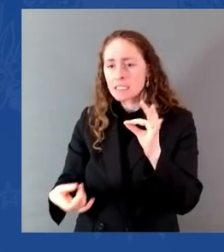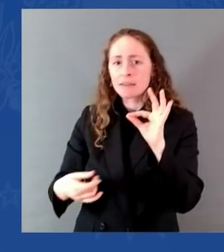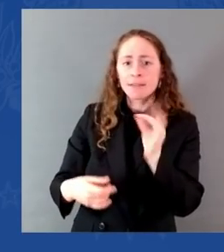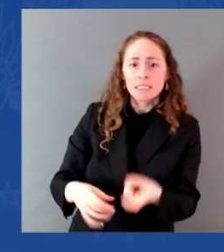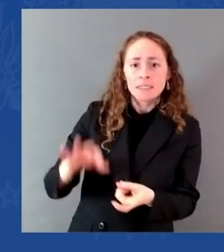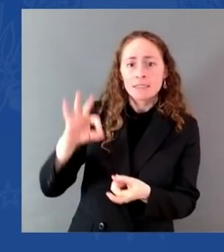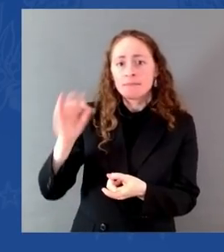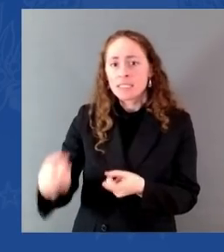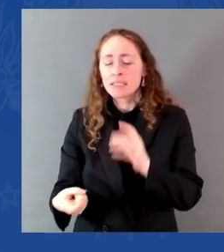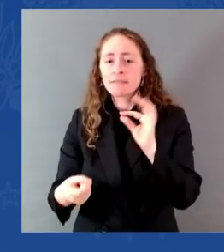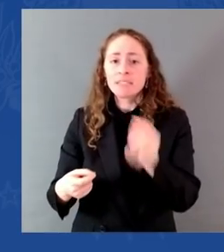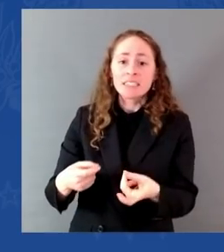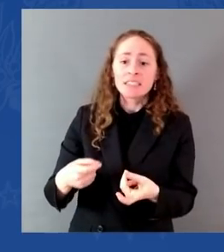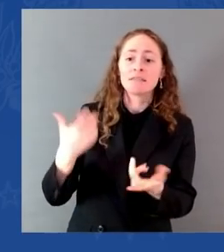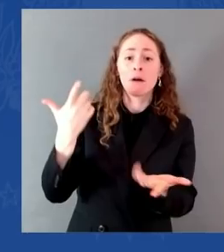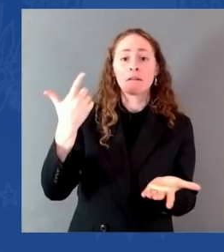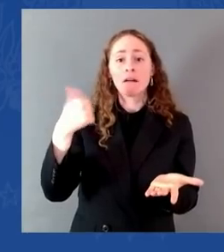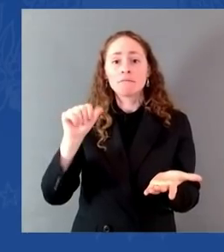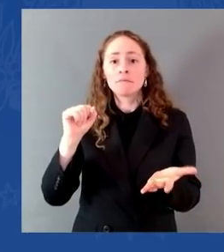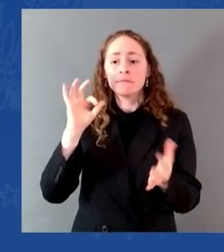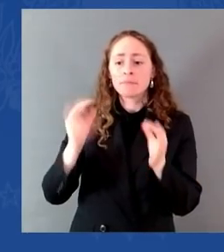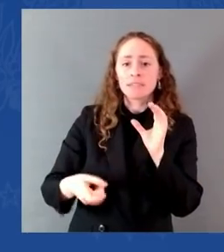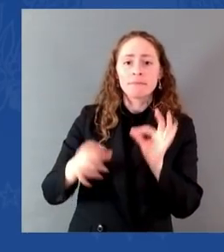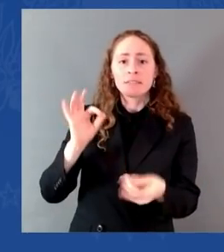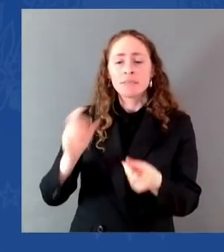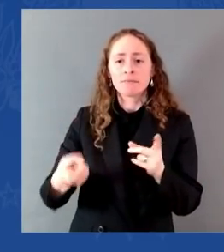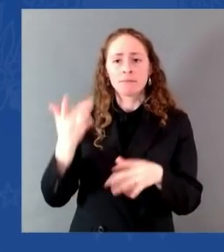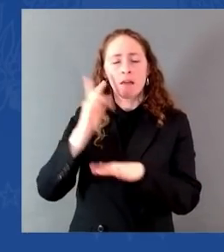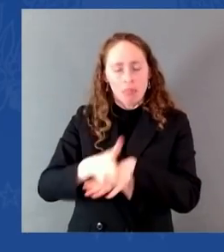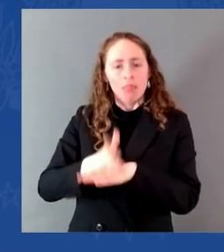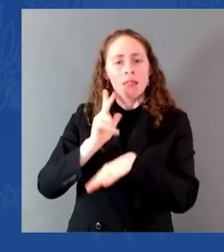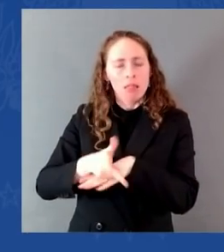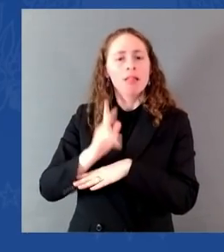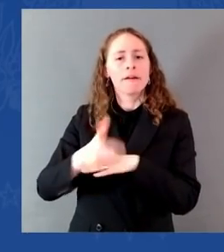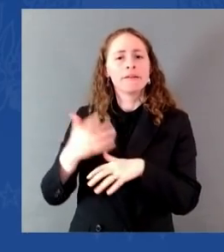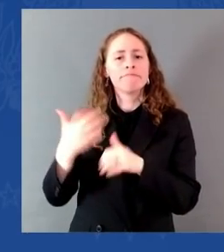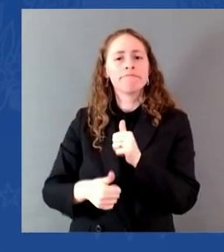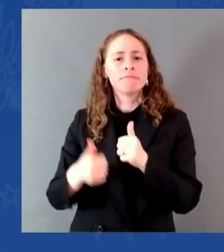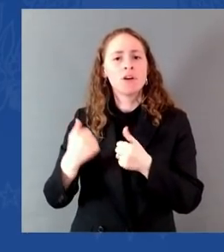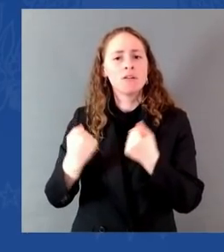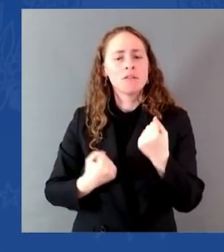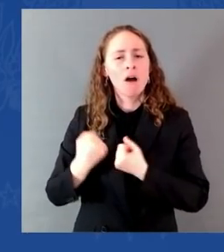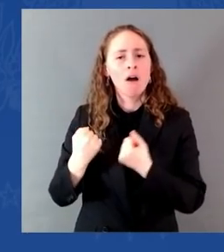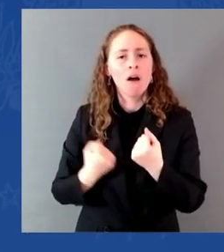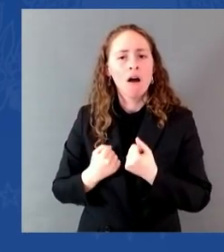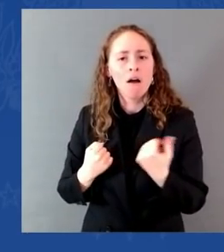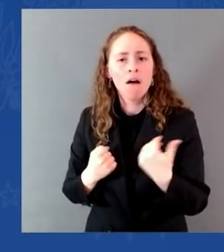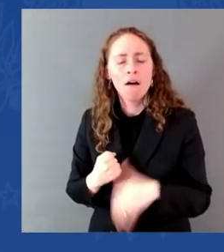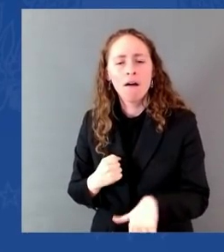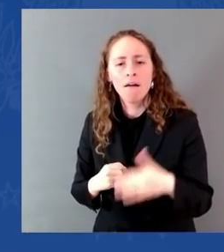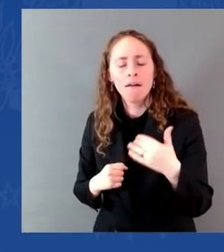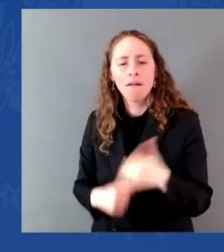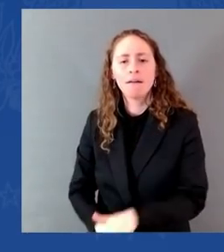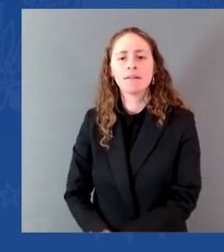and more than $500 in hidden tax on Kansas and Missouri families. And speaking of the cost of living: